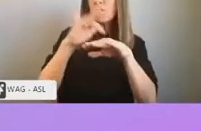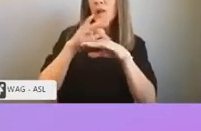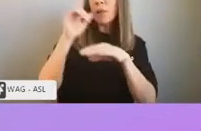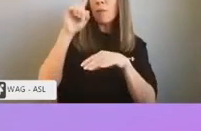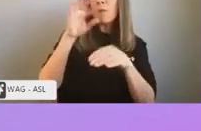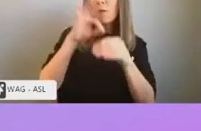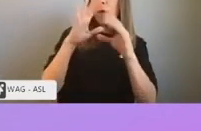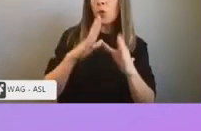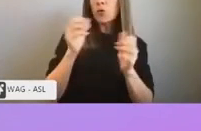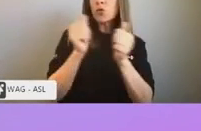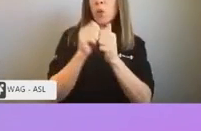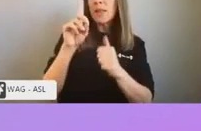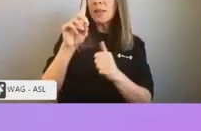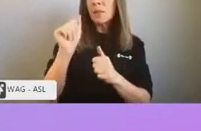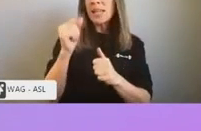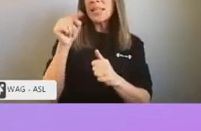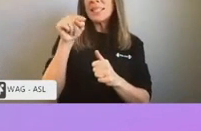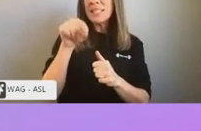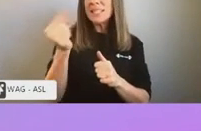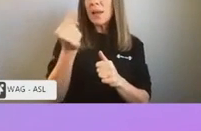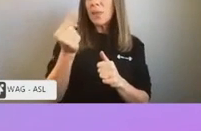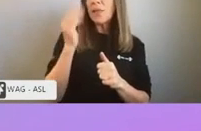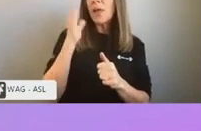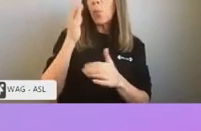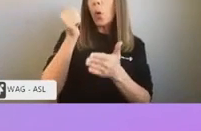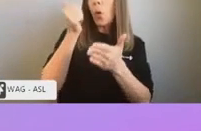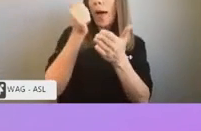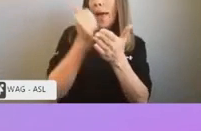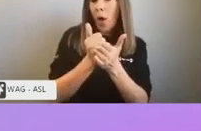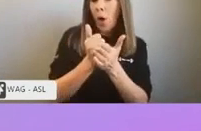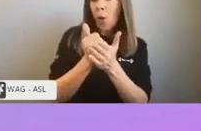that was a central, national sort of database of what